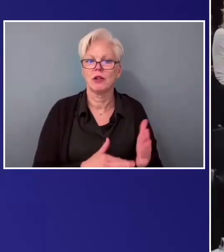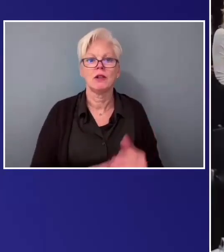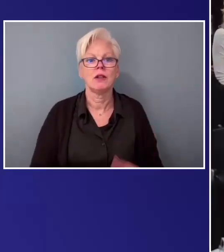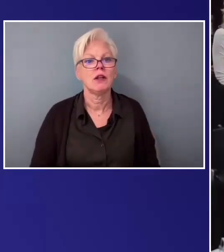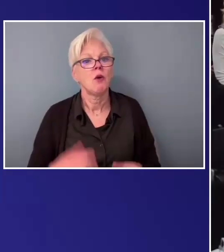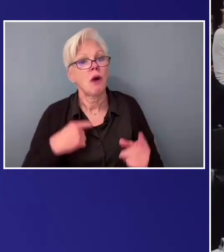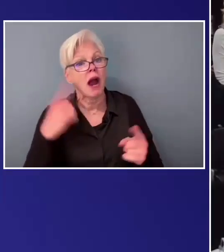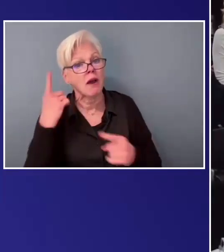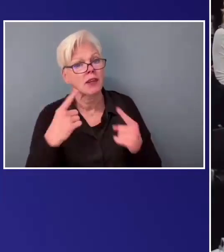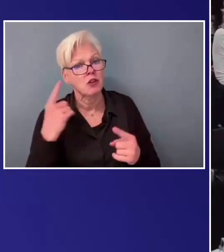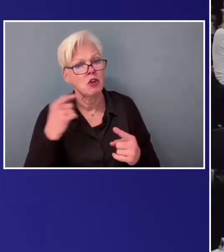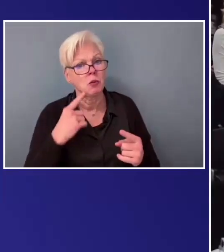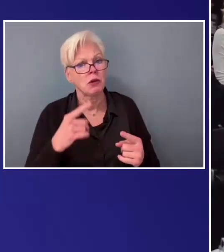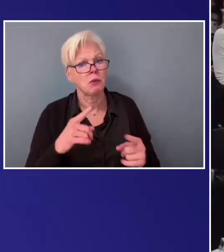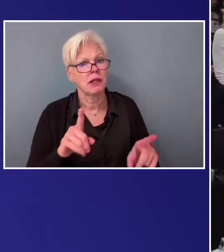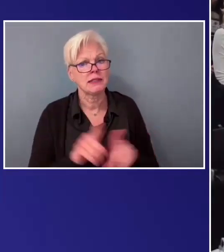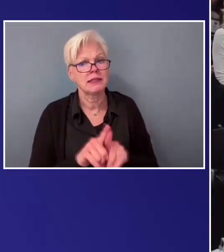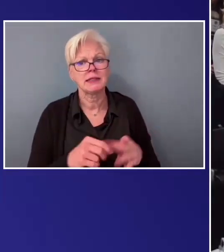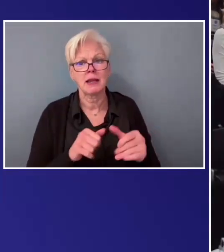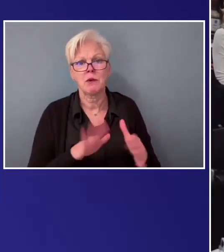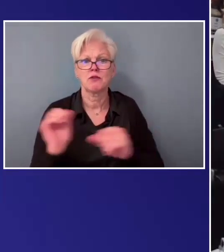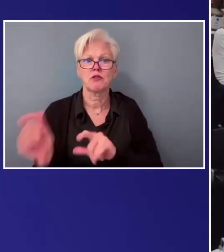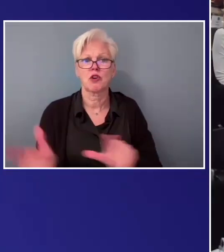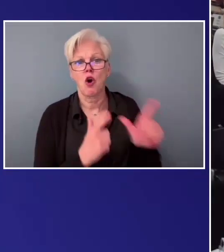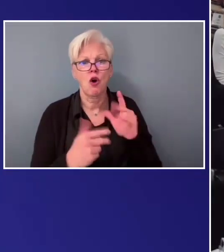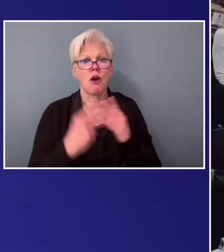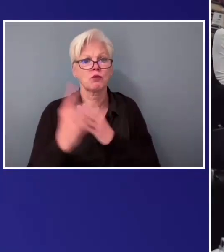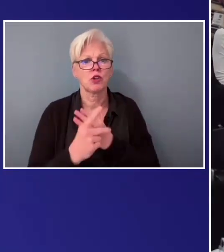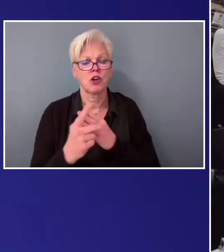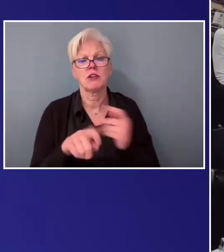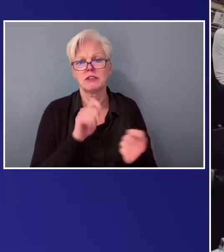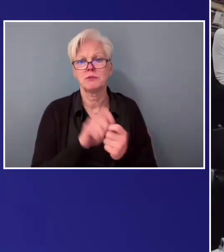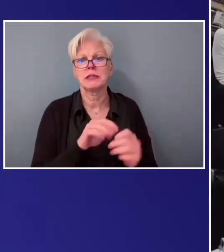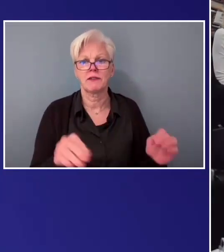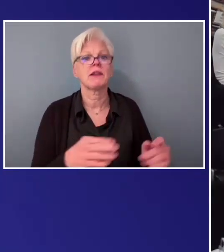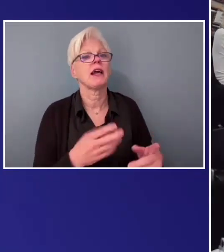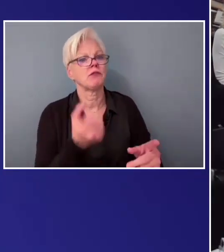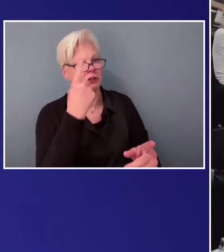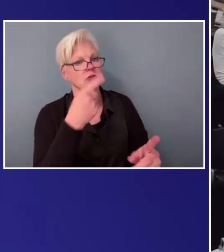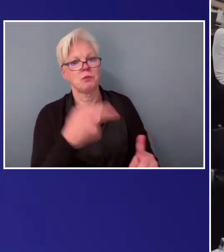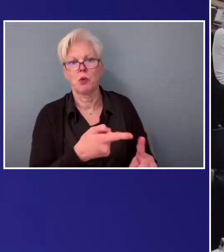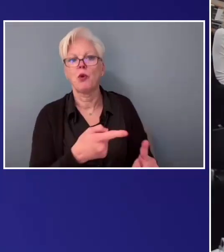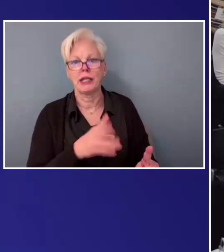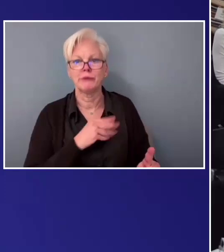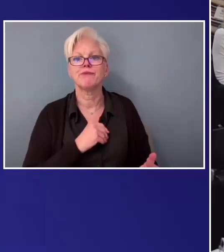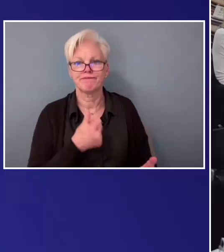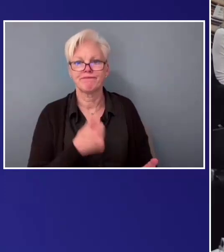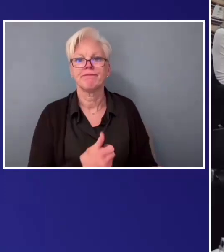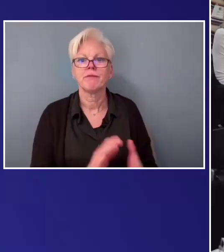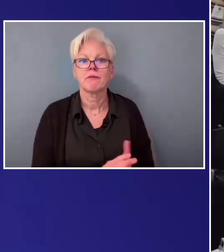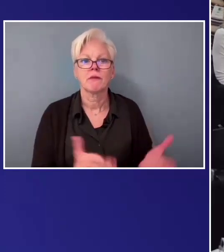across all programs in a specific level. That point is well taken. Yeah. Second, 42% of programs is no small